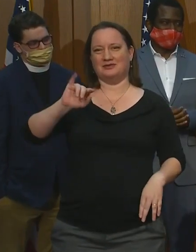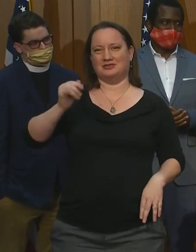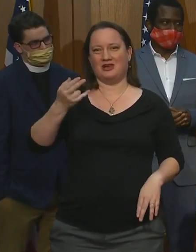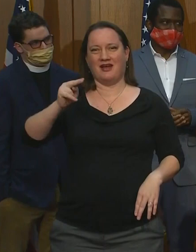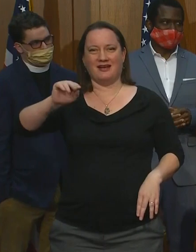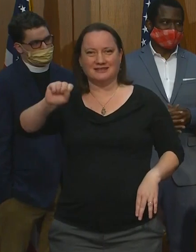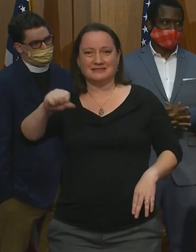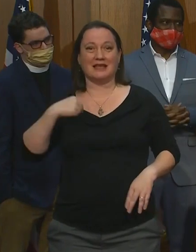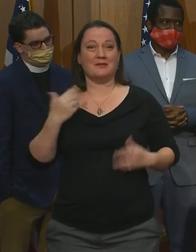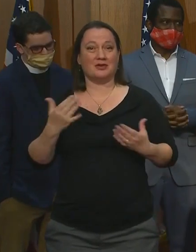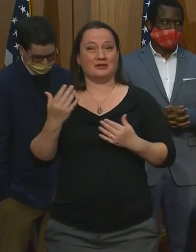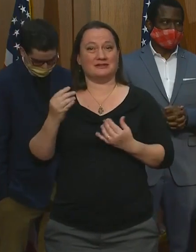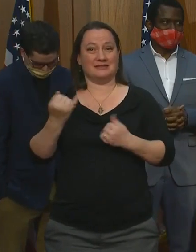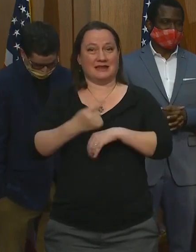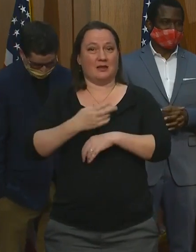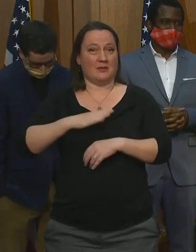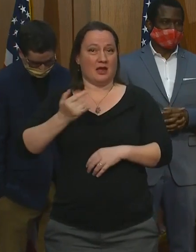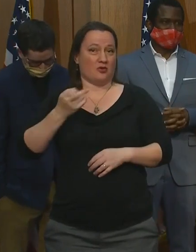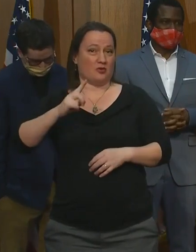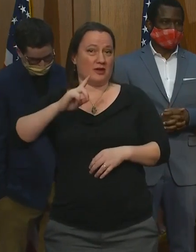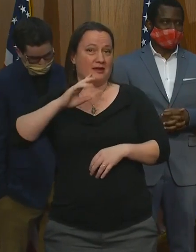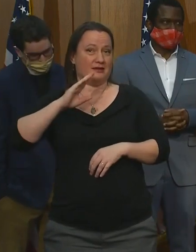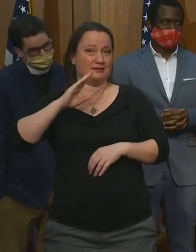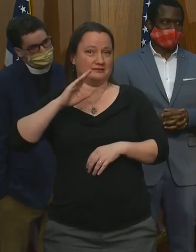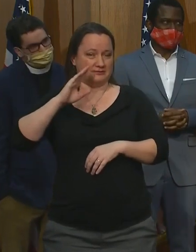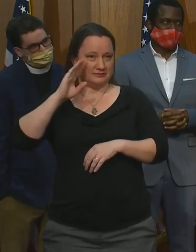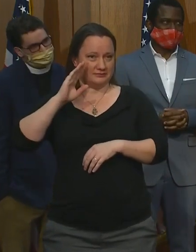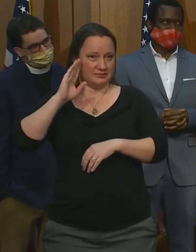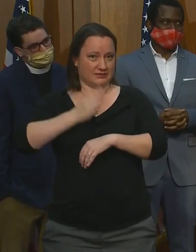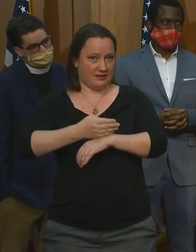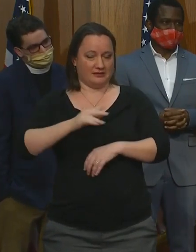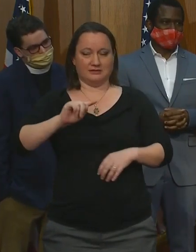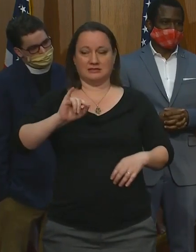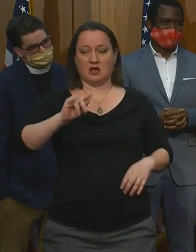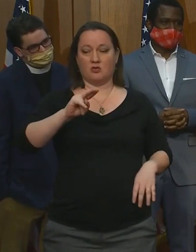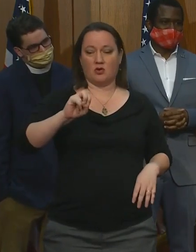ROBERT JOHNS AND I'M HERE TODAY